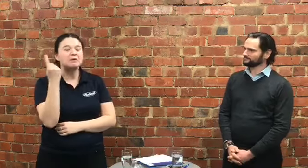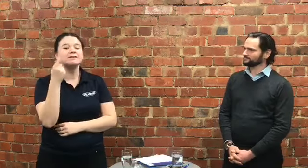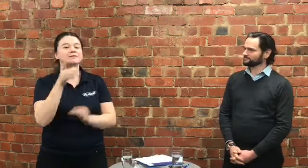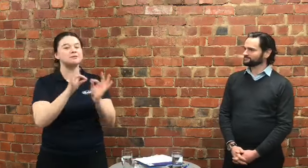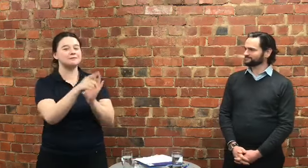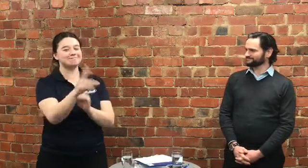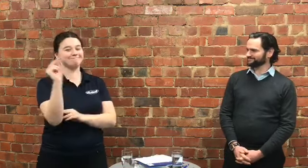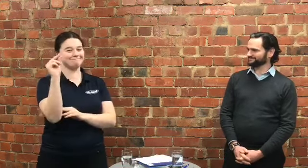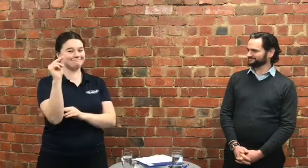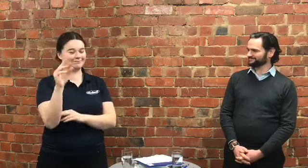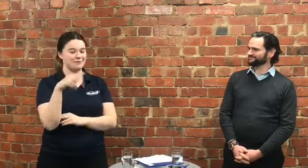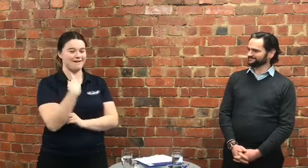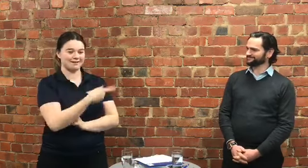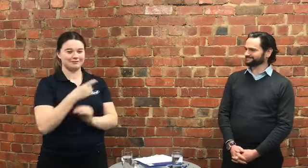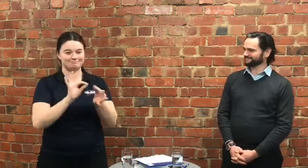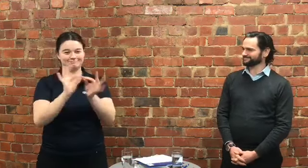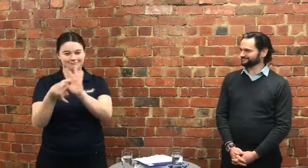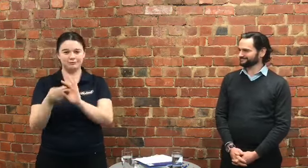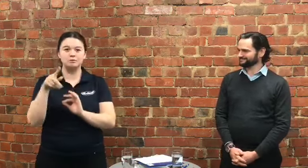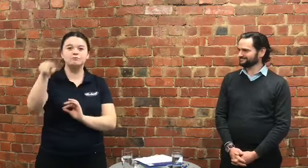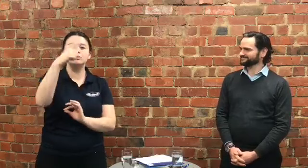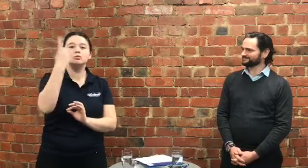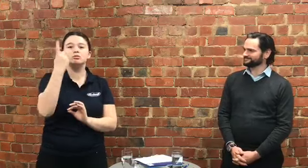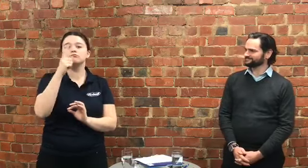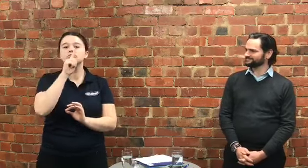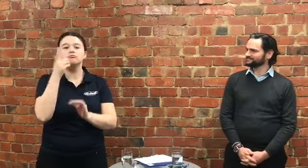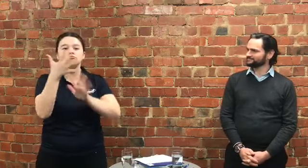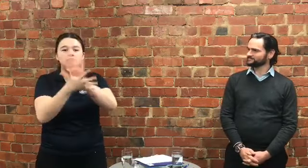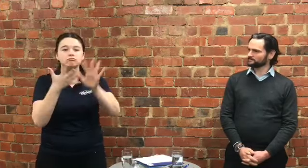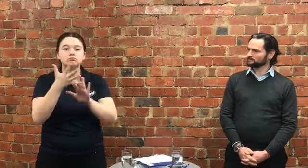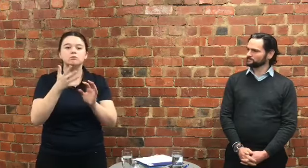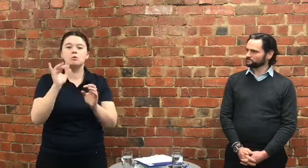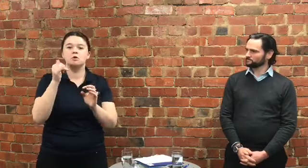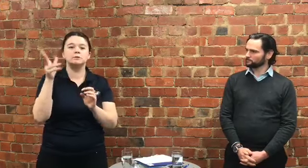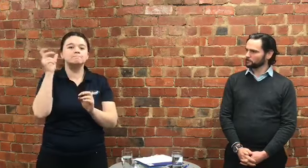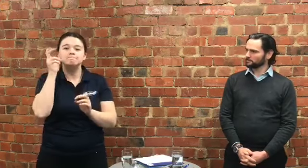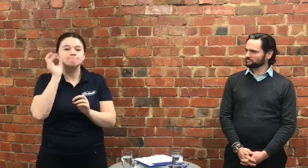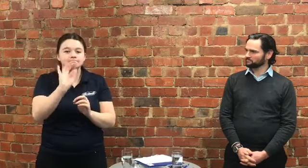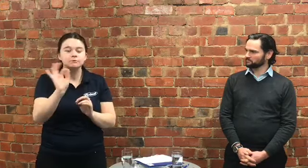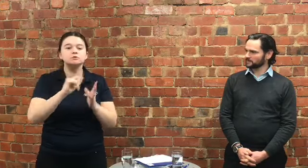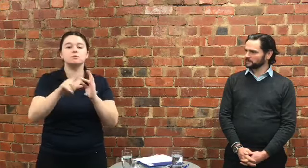interpreting for me. So, if you hear two different voices, you'll know who those interpreters are.